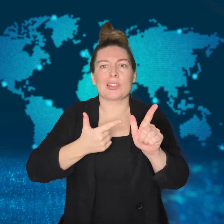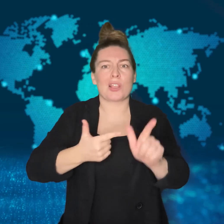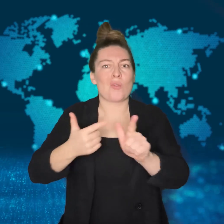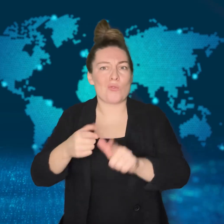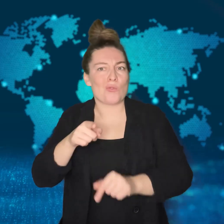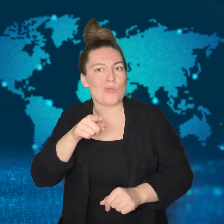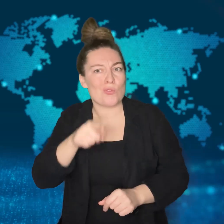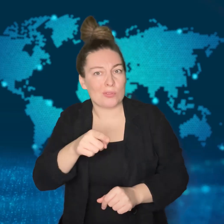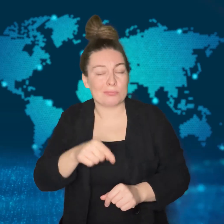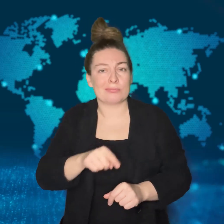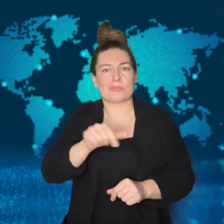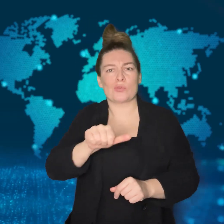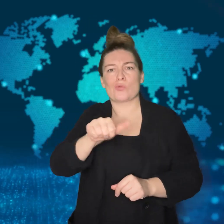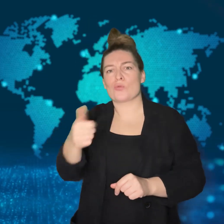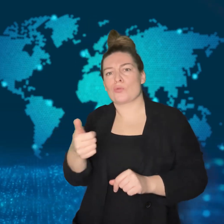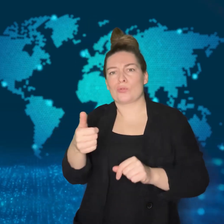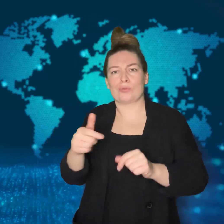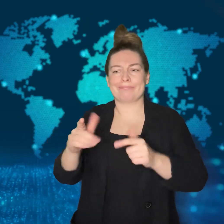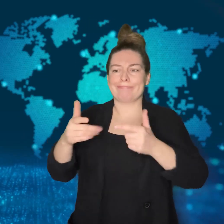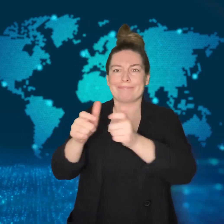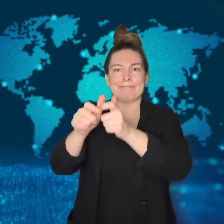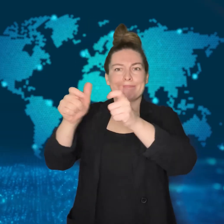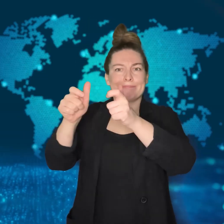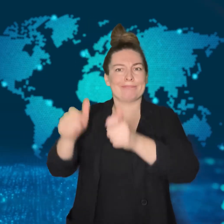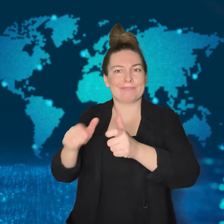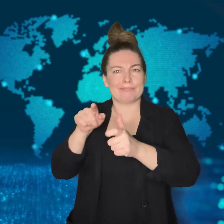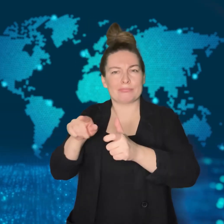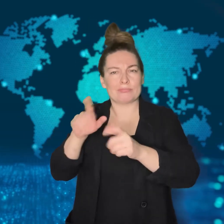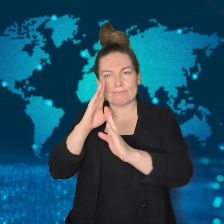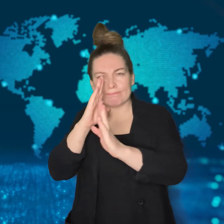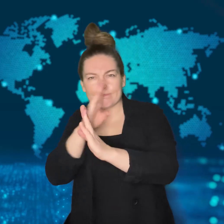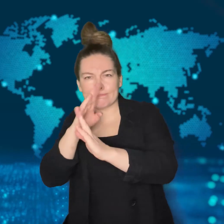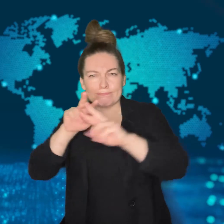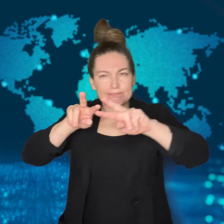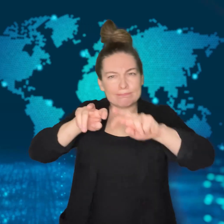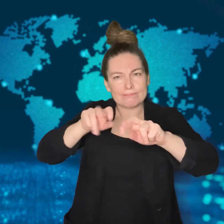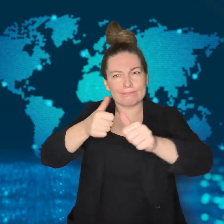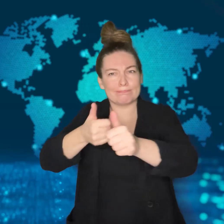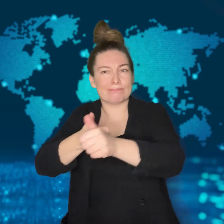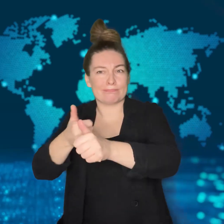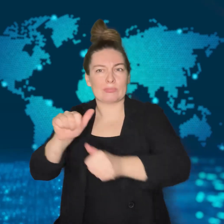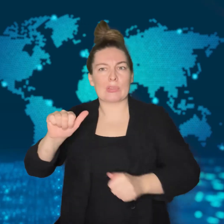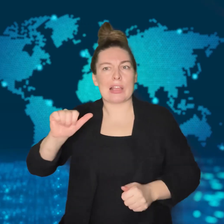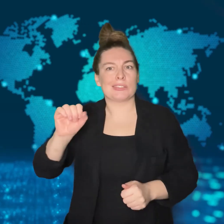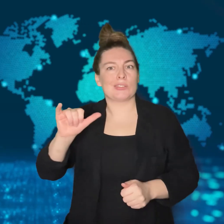Police have called the incident a probable terror attack,